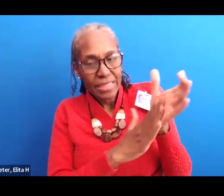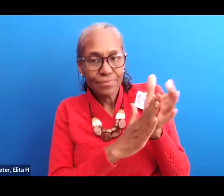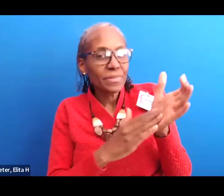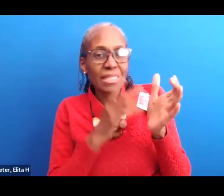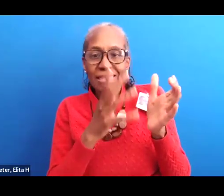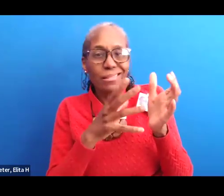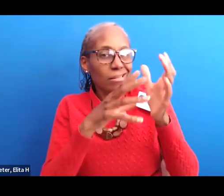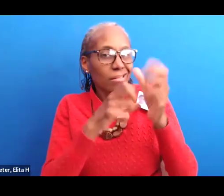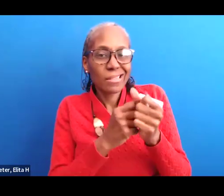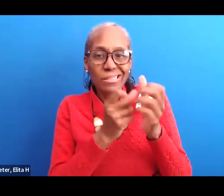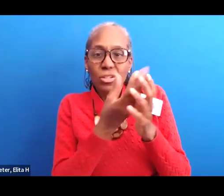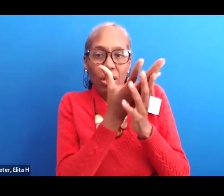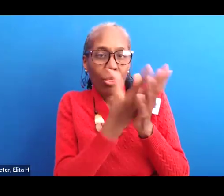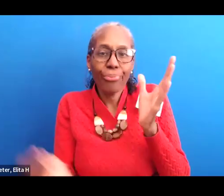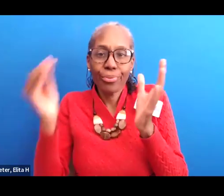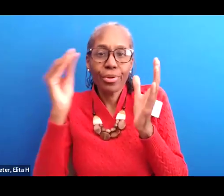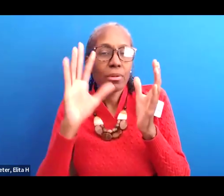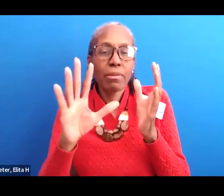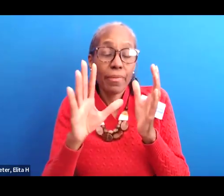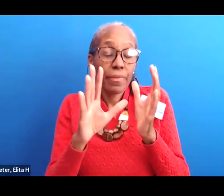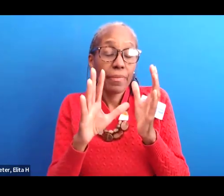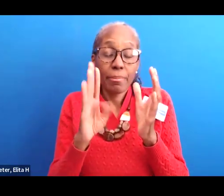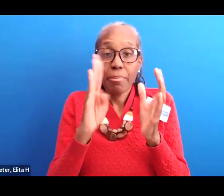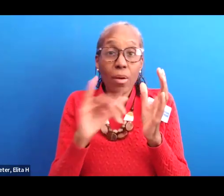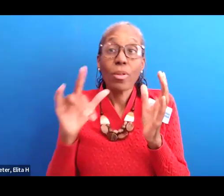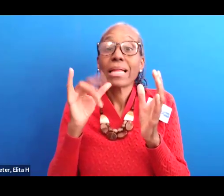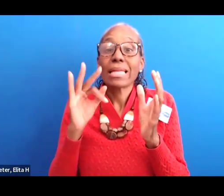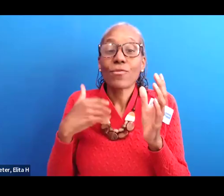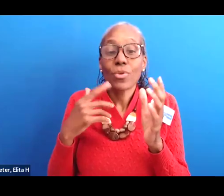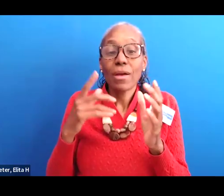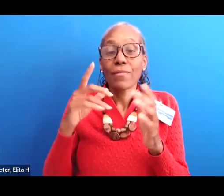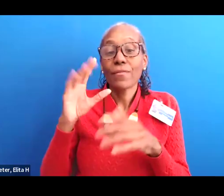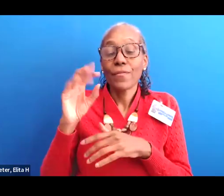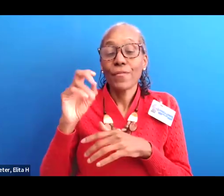to fully evacuate the bowel. If you follow up with digital stimulation, now some people